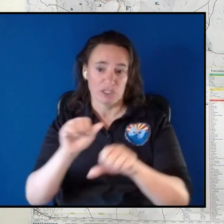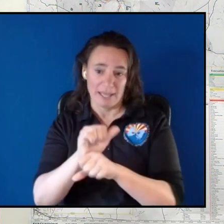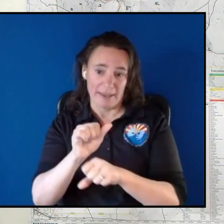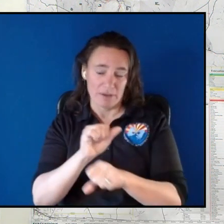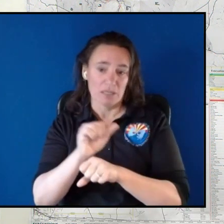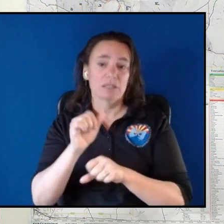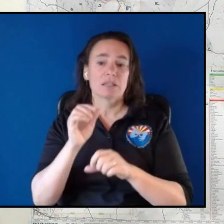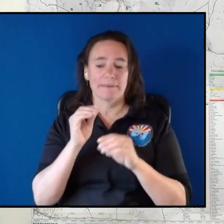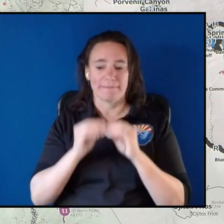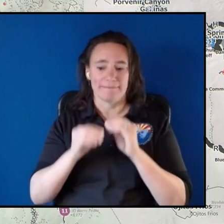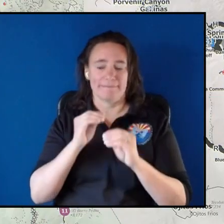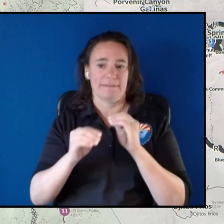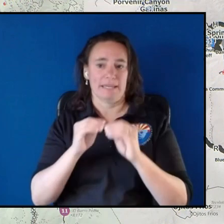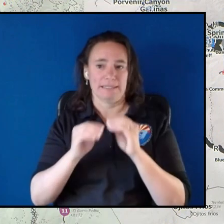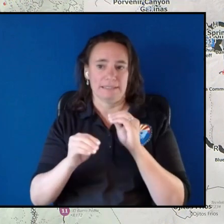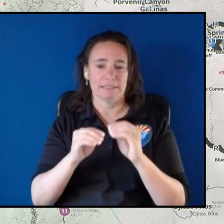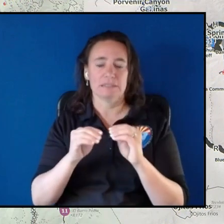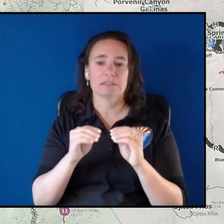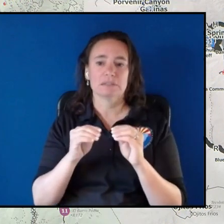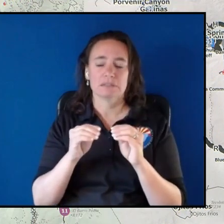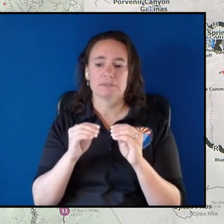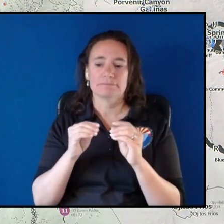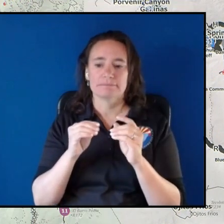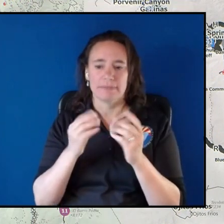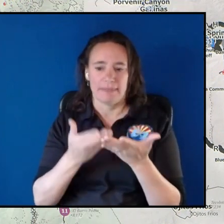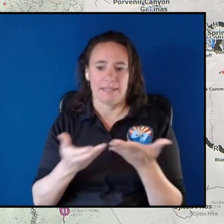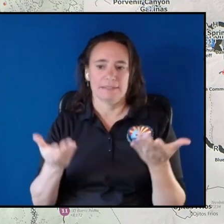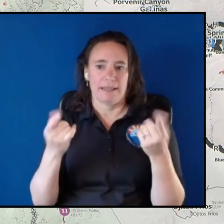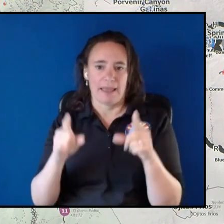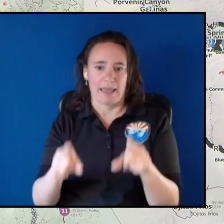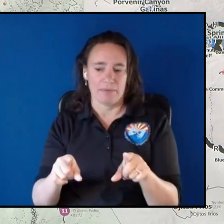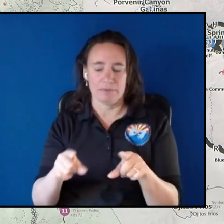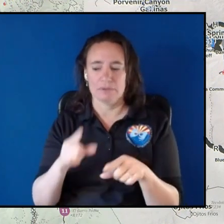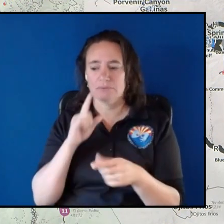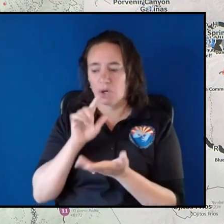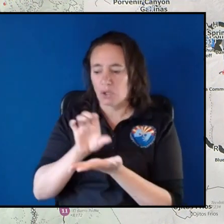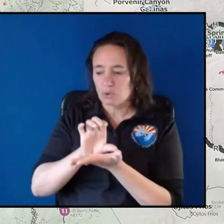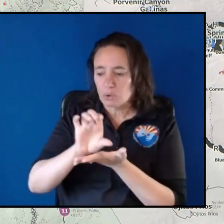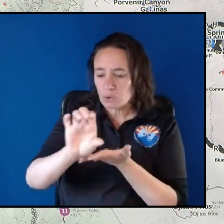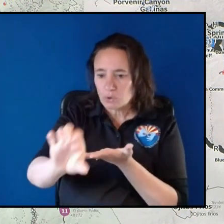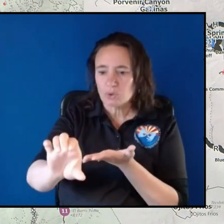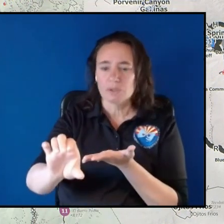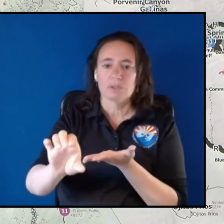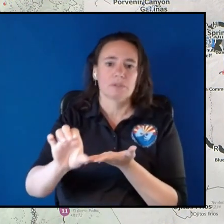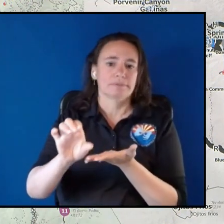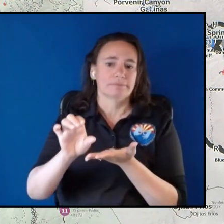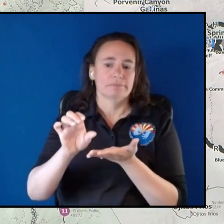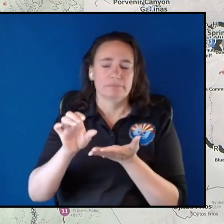progress of the fire. As an example, dozer lines that have been pushed in, when they pushed that material out of the way.